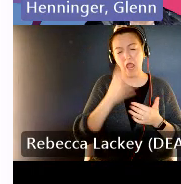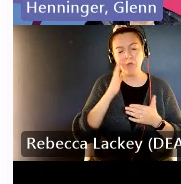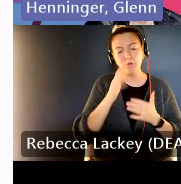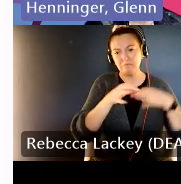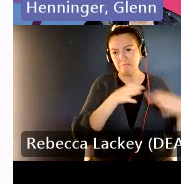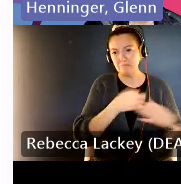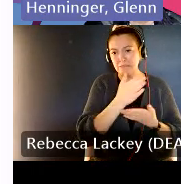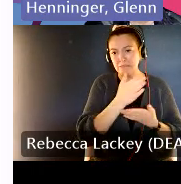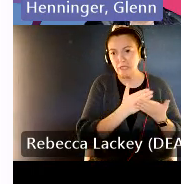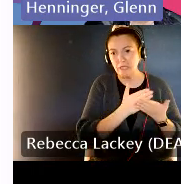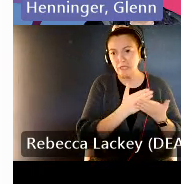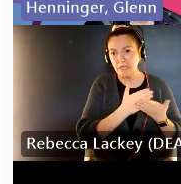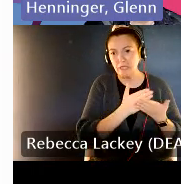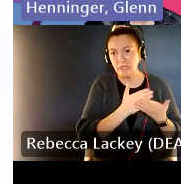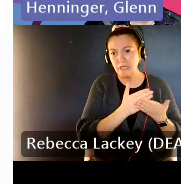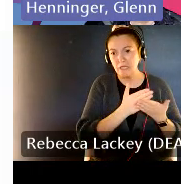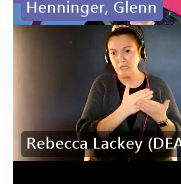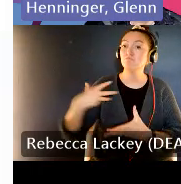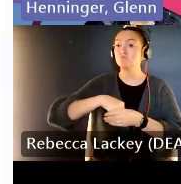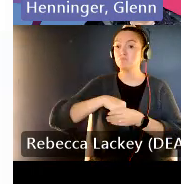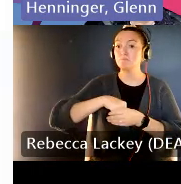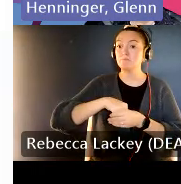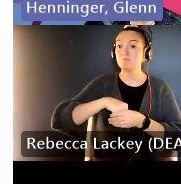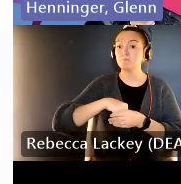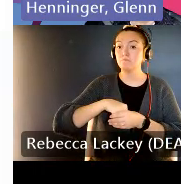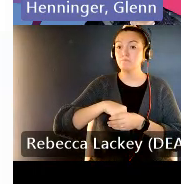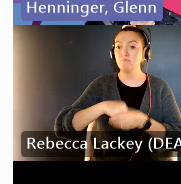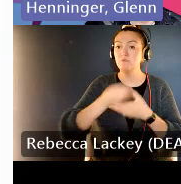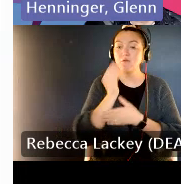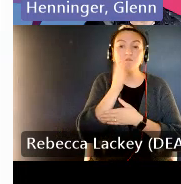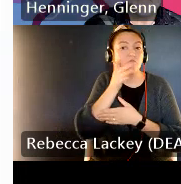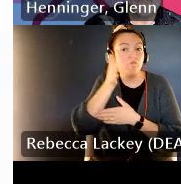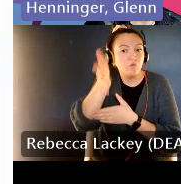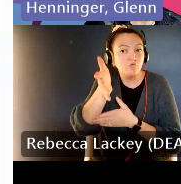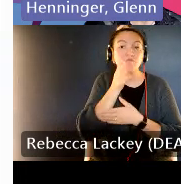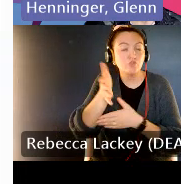I'll get into those a little bit because they will be part of a,